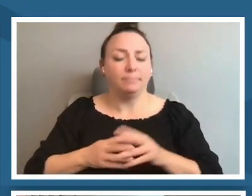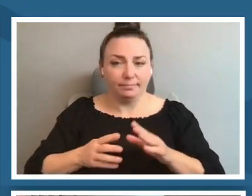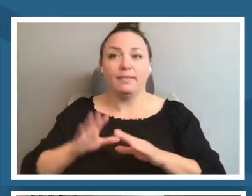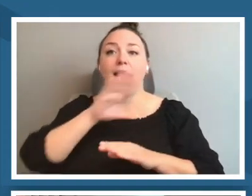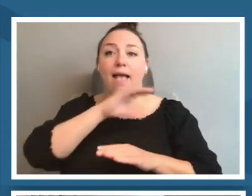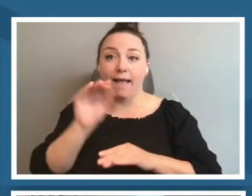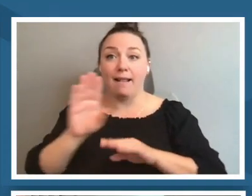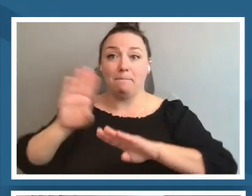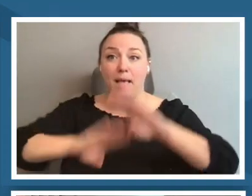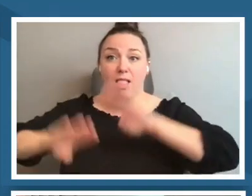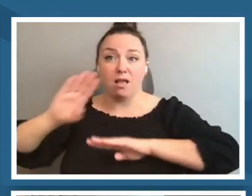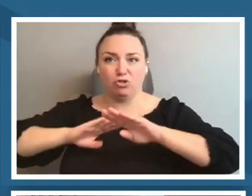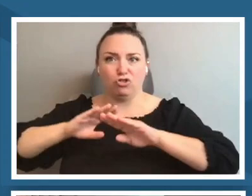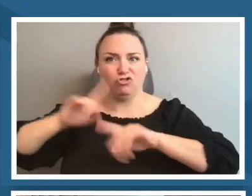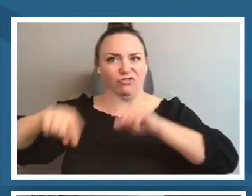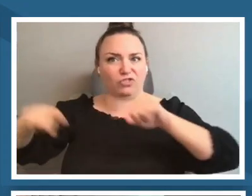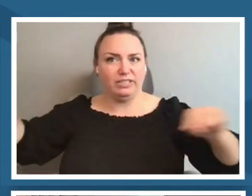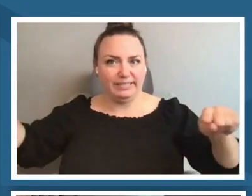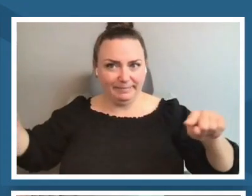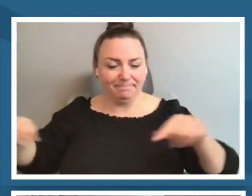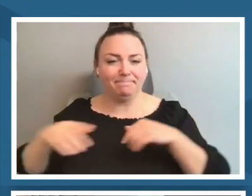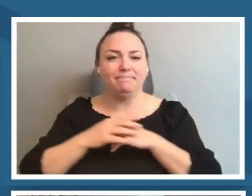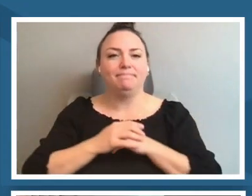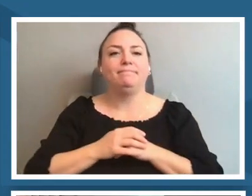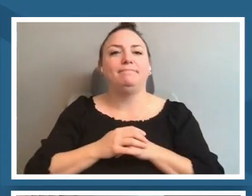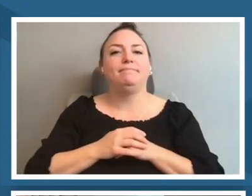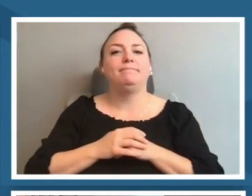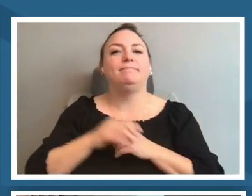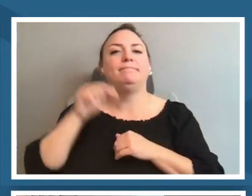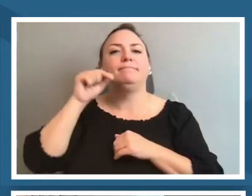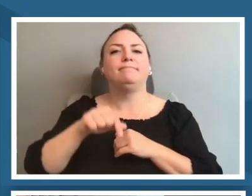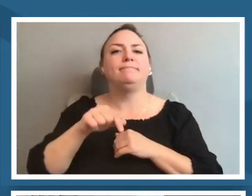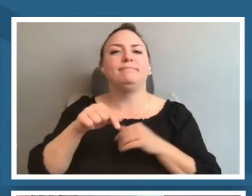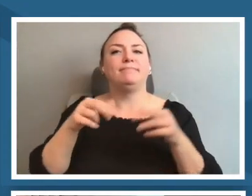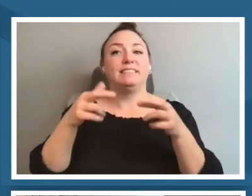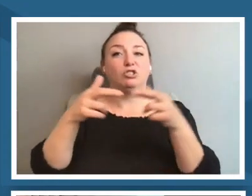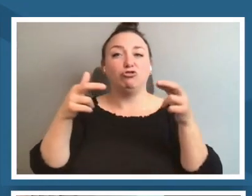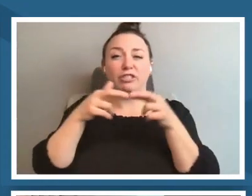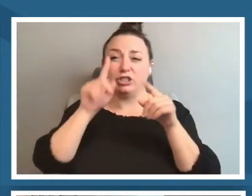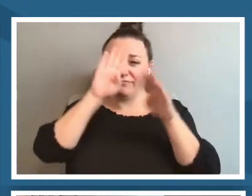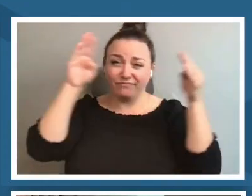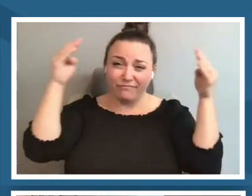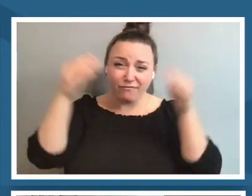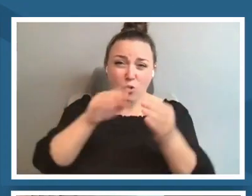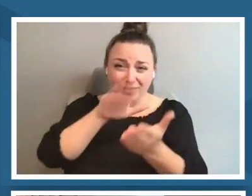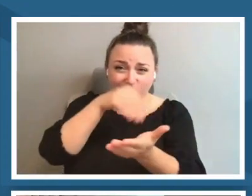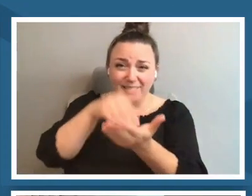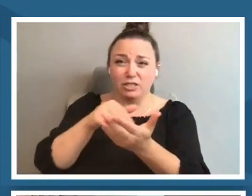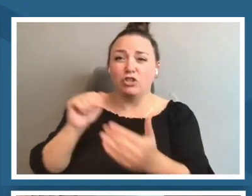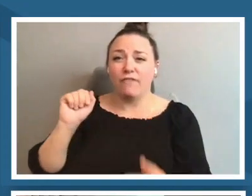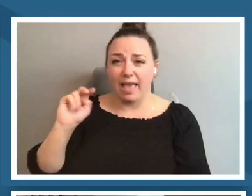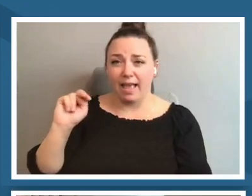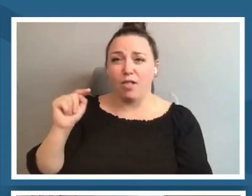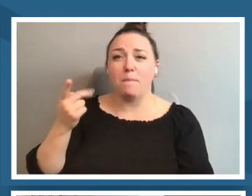um it has been it is a region that's been a center point of anthropological